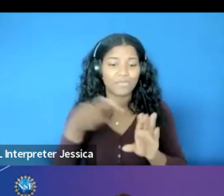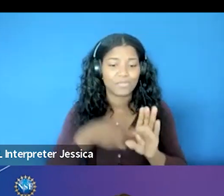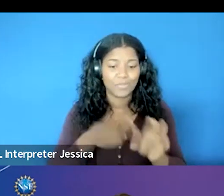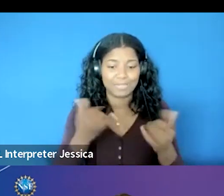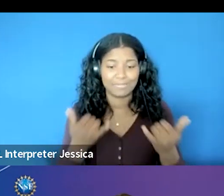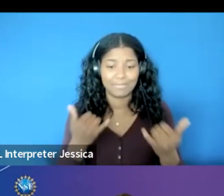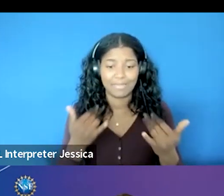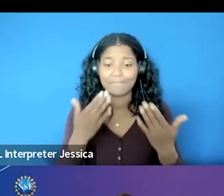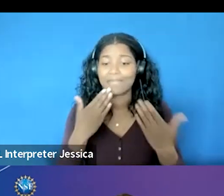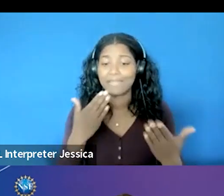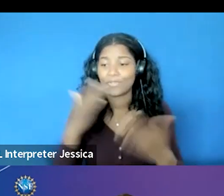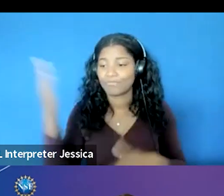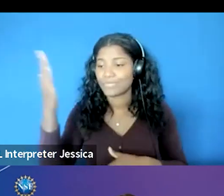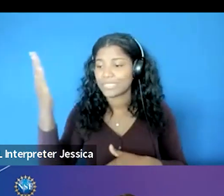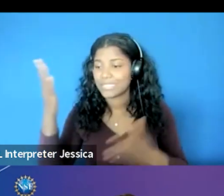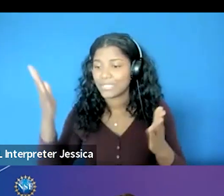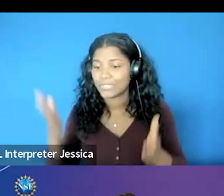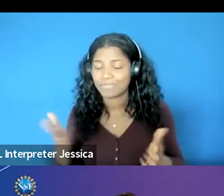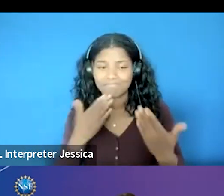Thank you presenters for all the information you've shared.